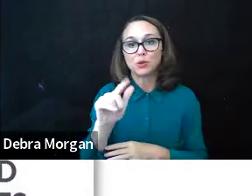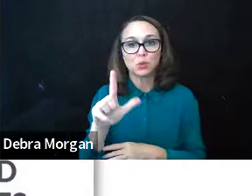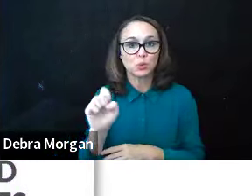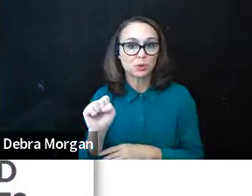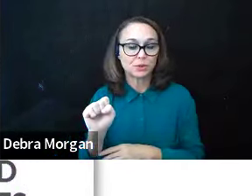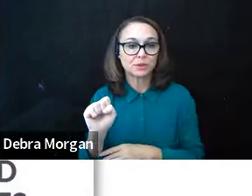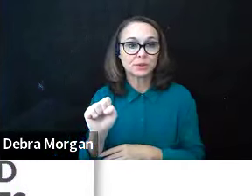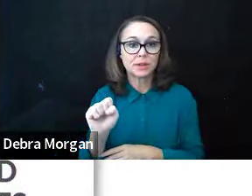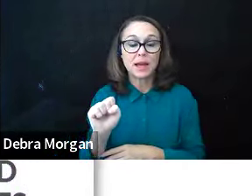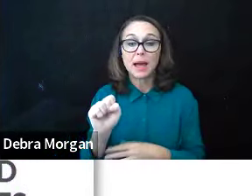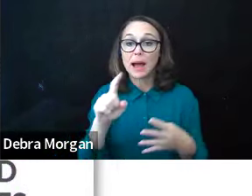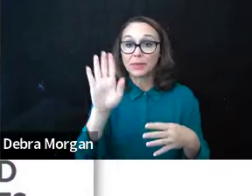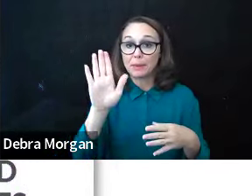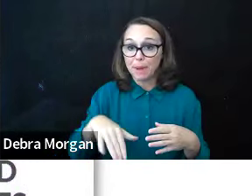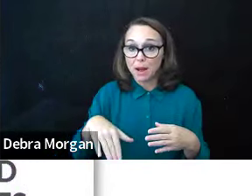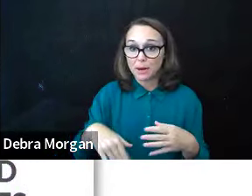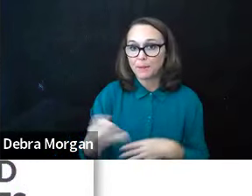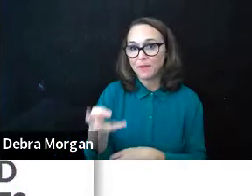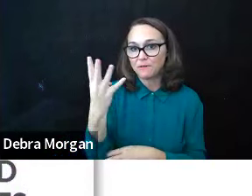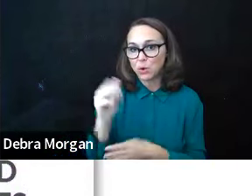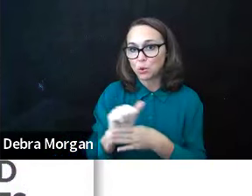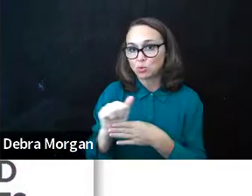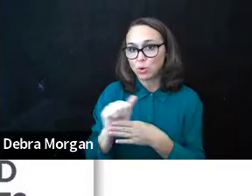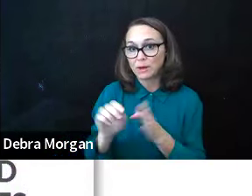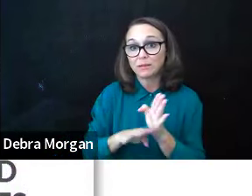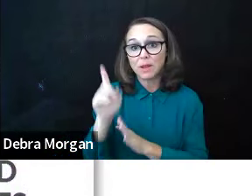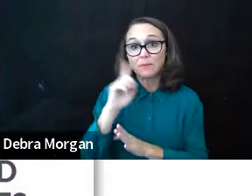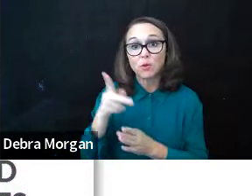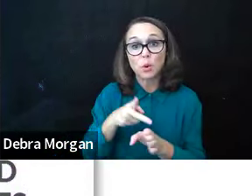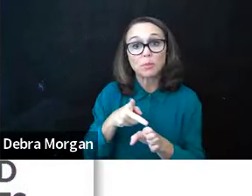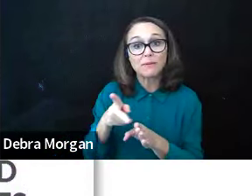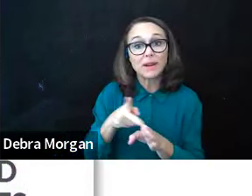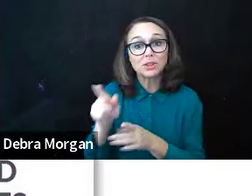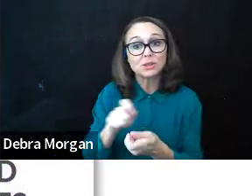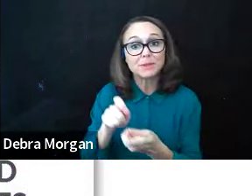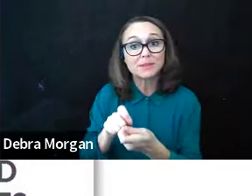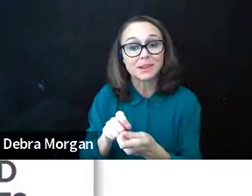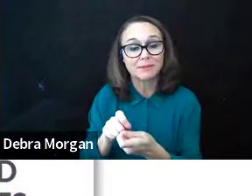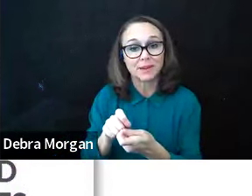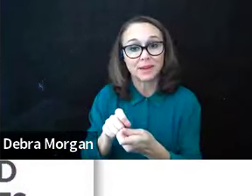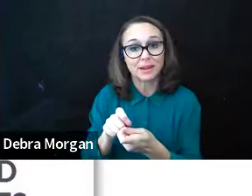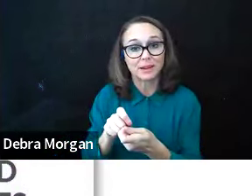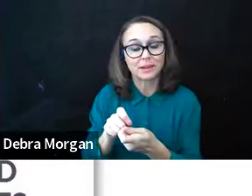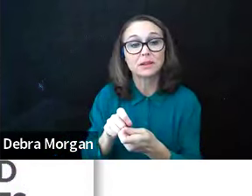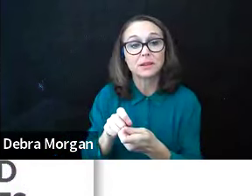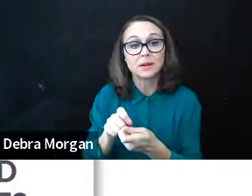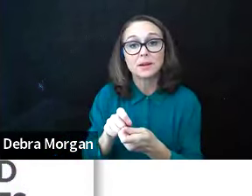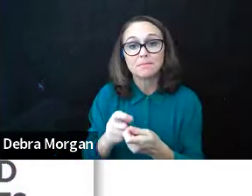the bottom were developed for profession-specific audiences. So, there's one for mental health care